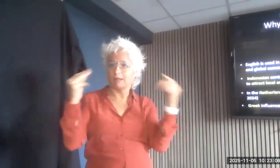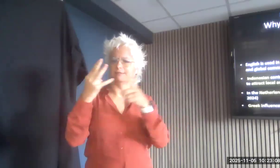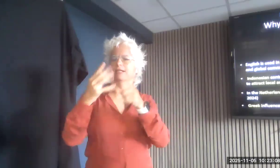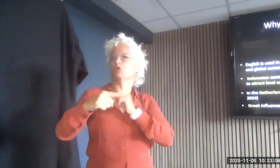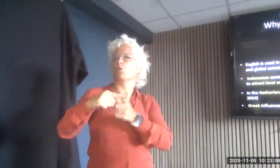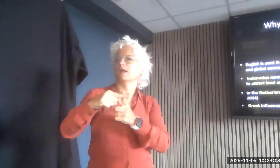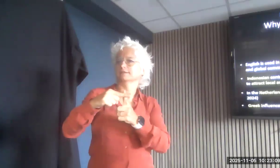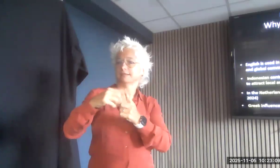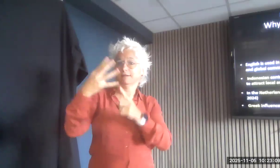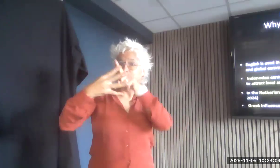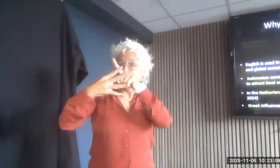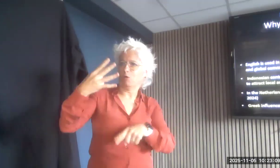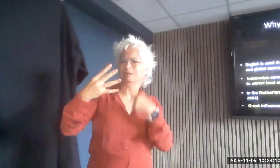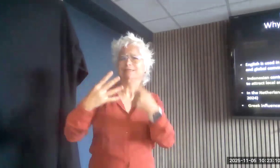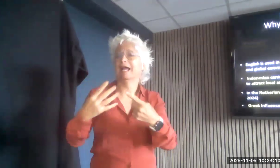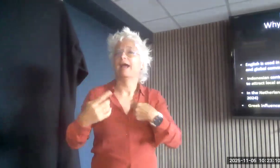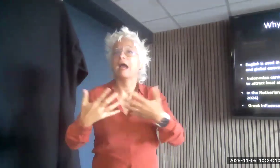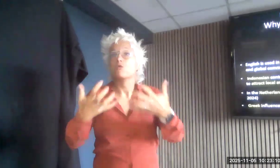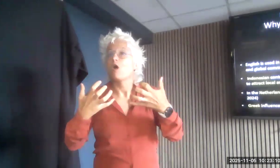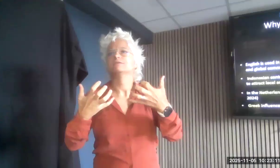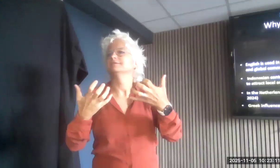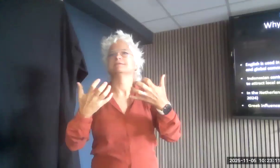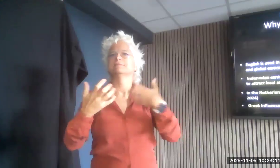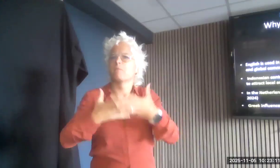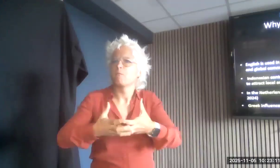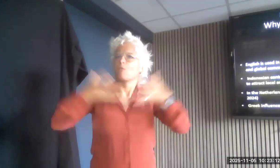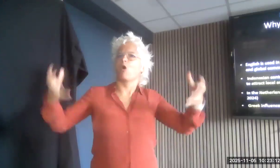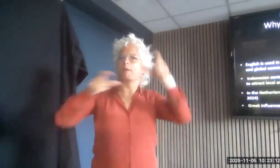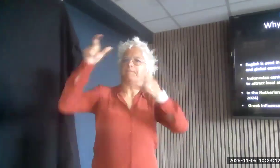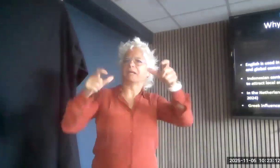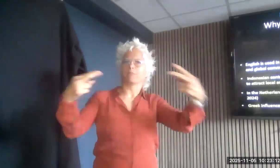We see examples from the netherlands. And also from, greece as well.